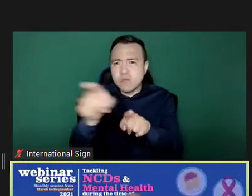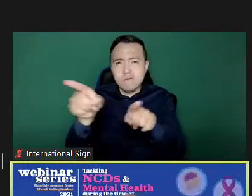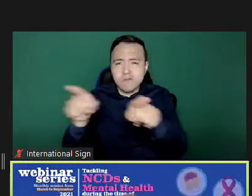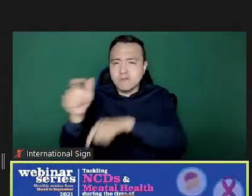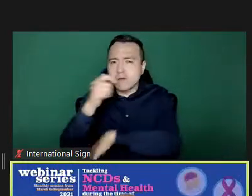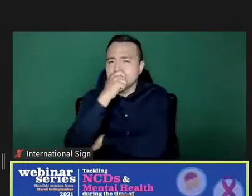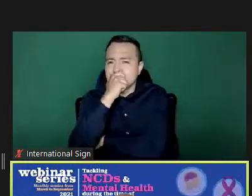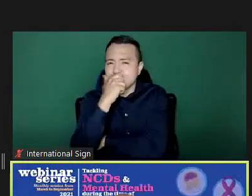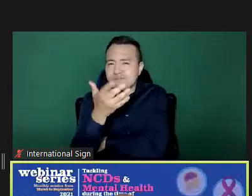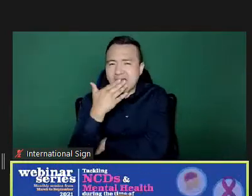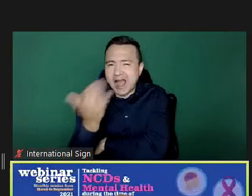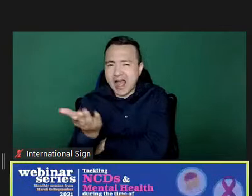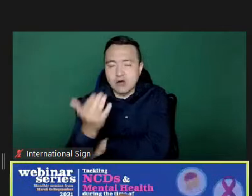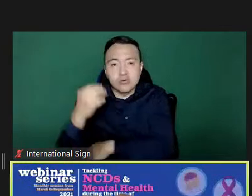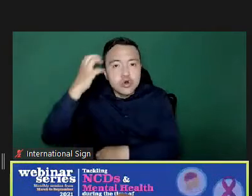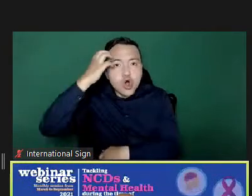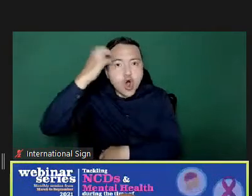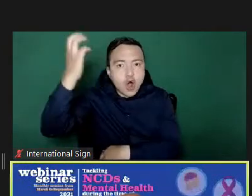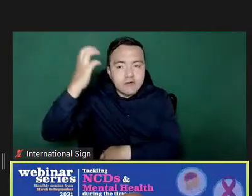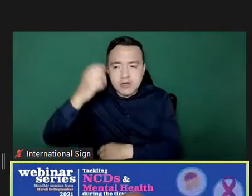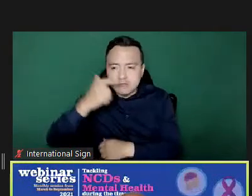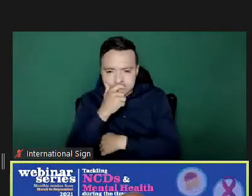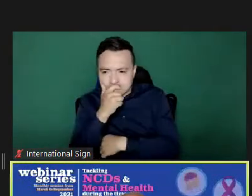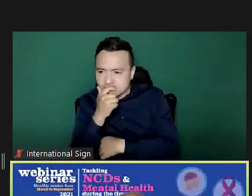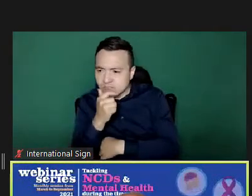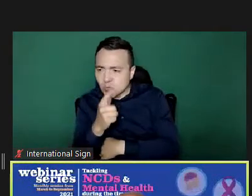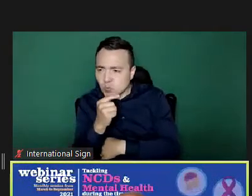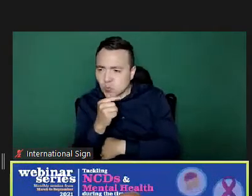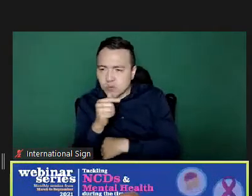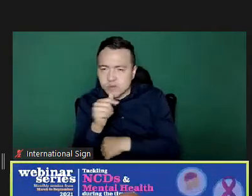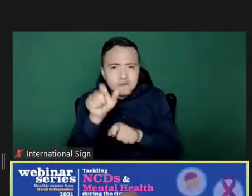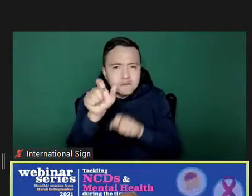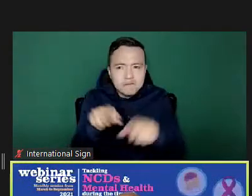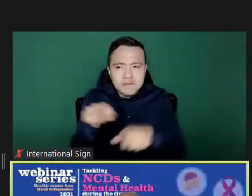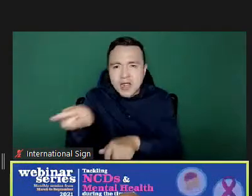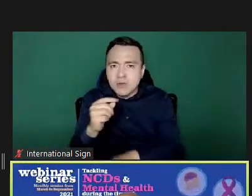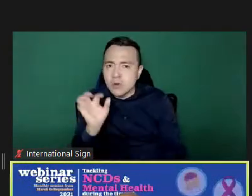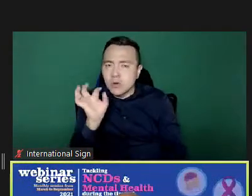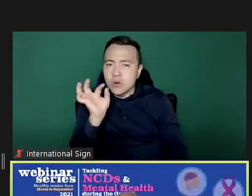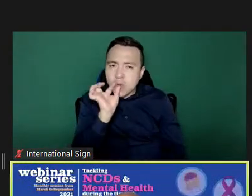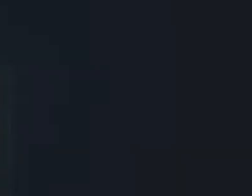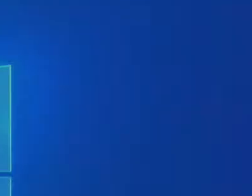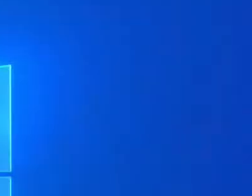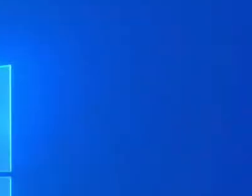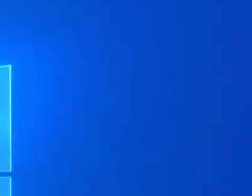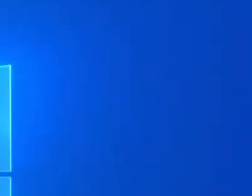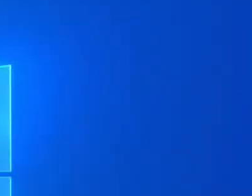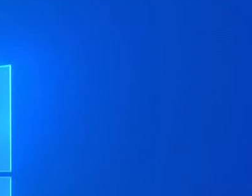But that is totally at odds with health. So there needs to be policy coherence, in terms of intersectoral approaches to health.